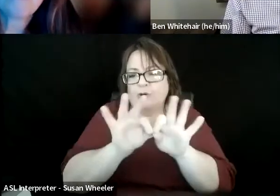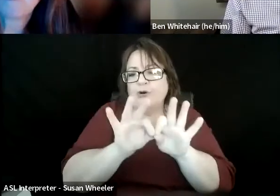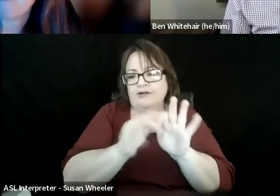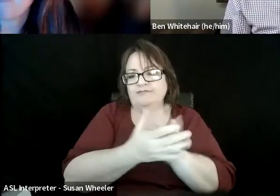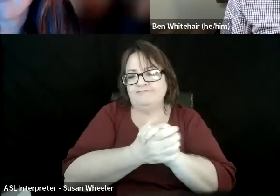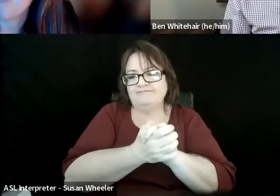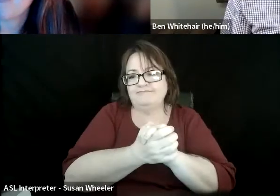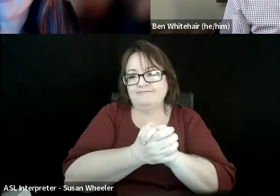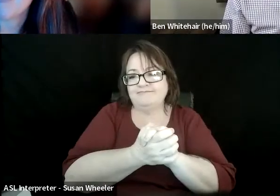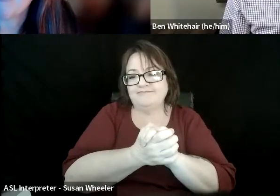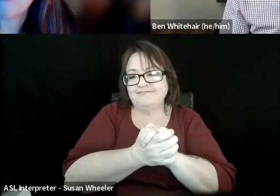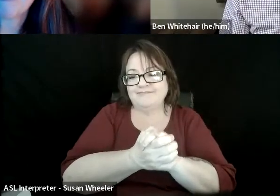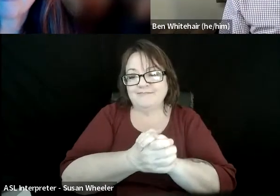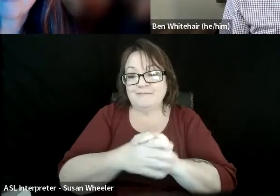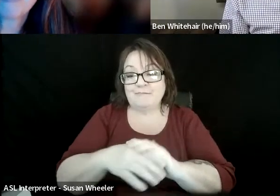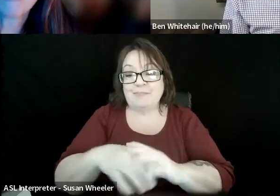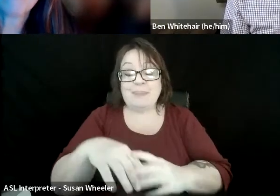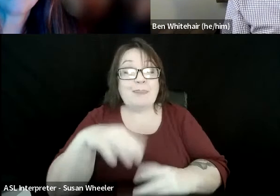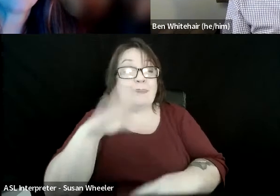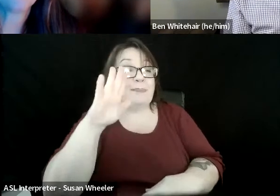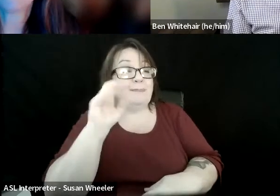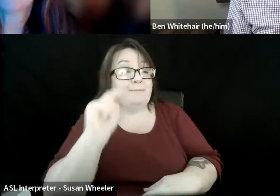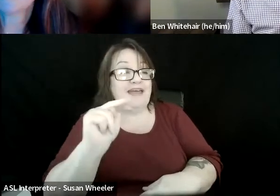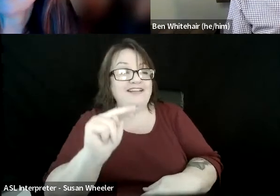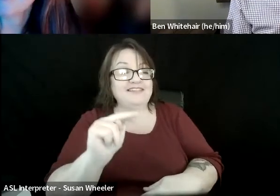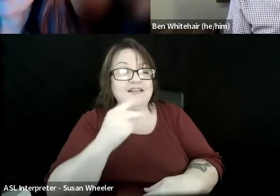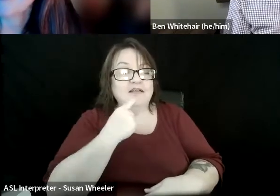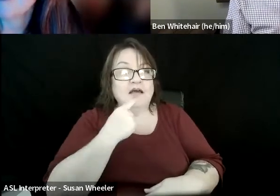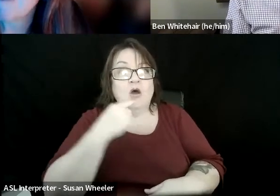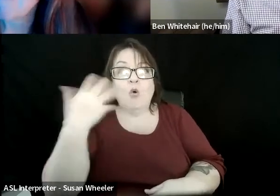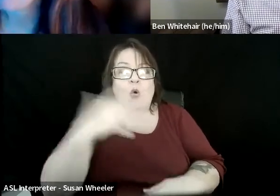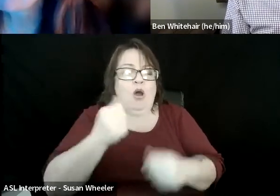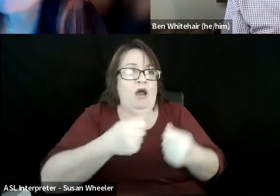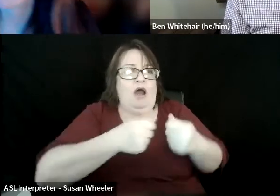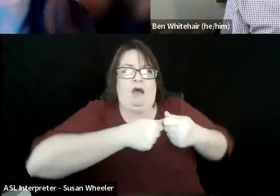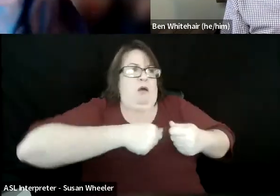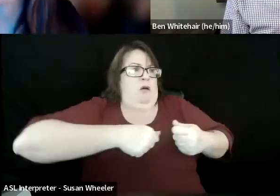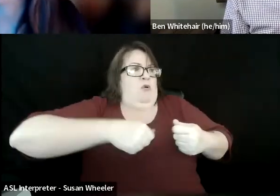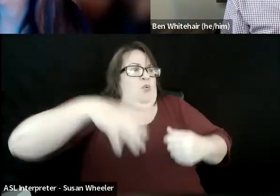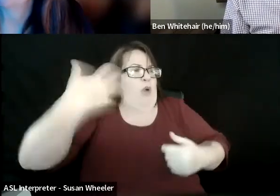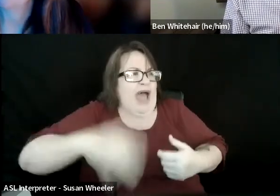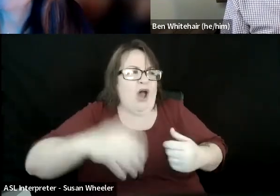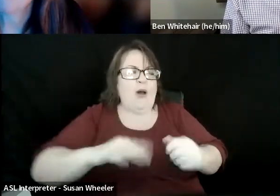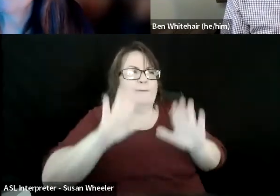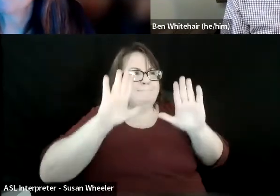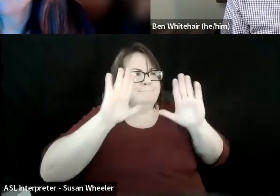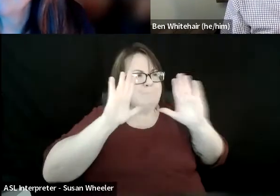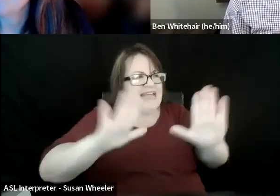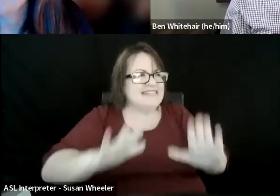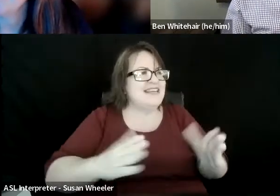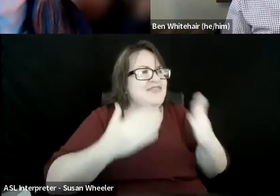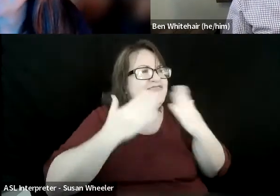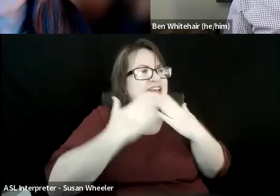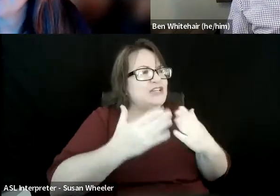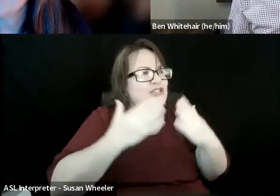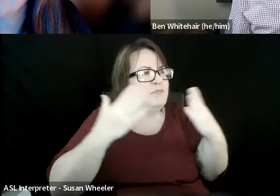Amazing, that is a lot. Mary, thank you so much for walking us through all of that.